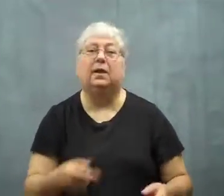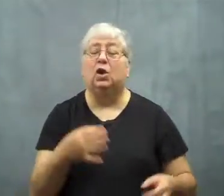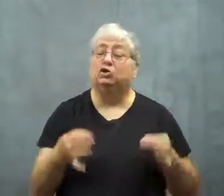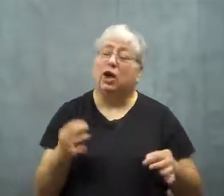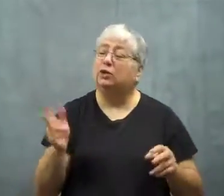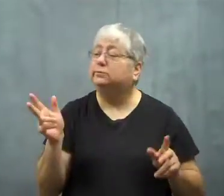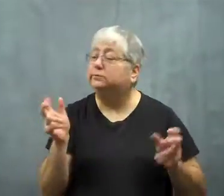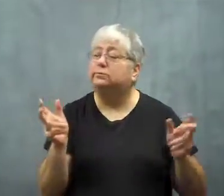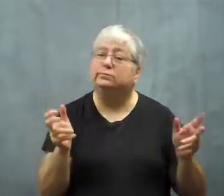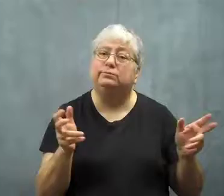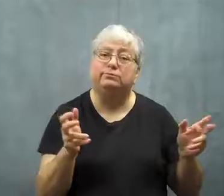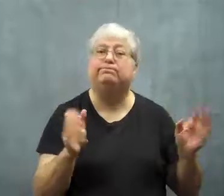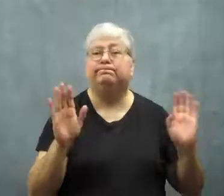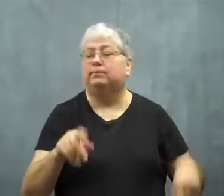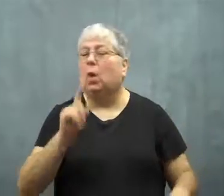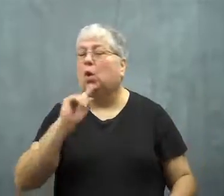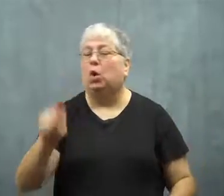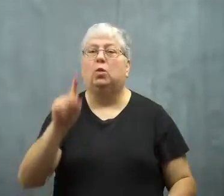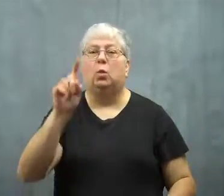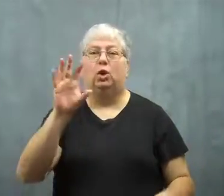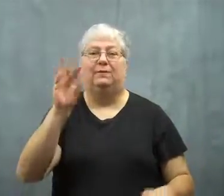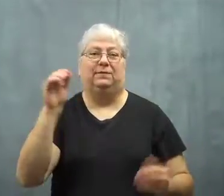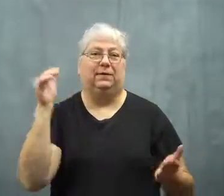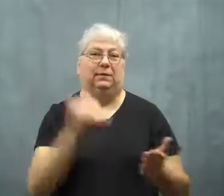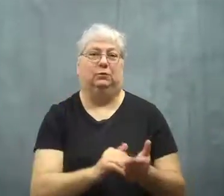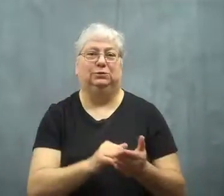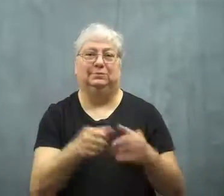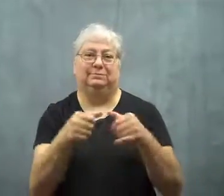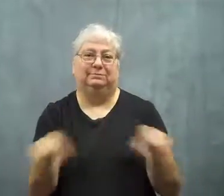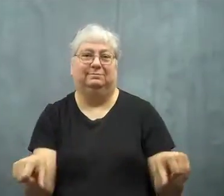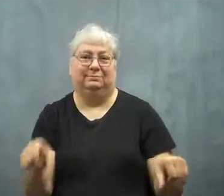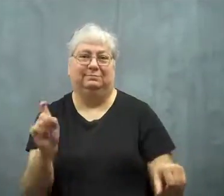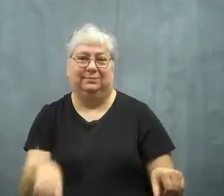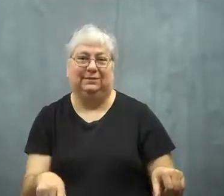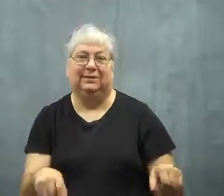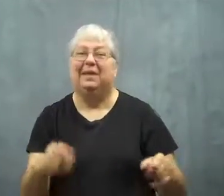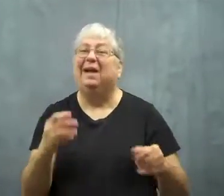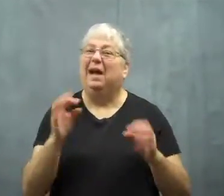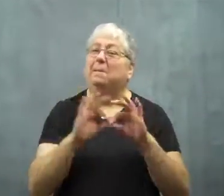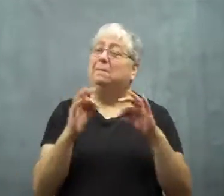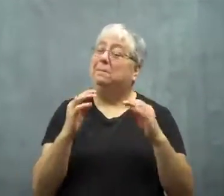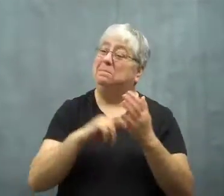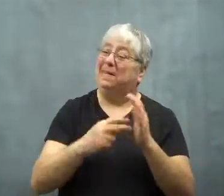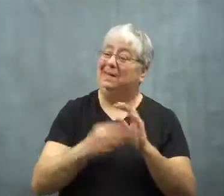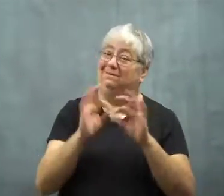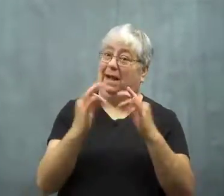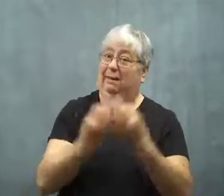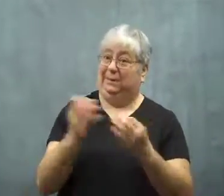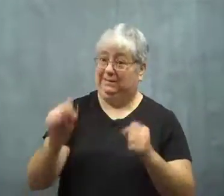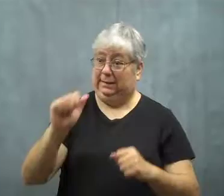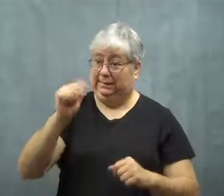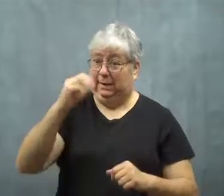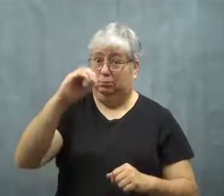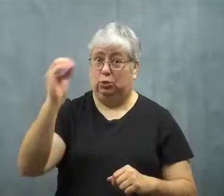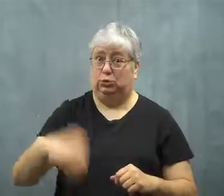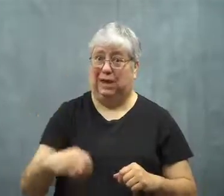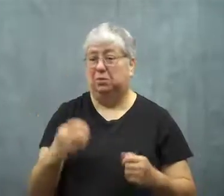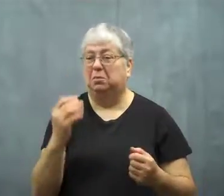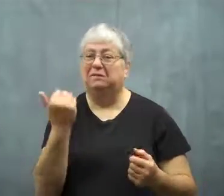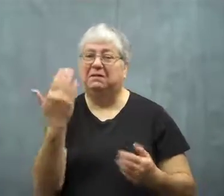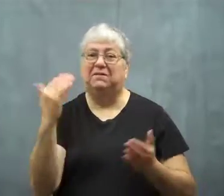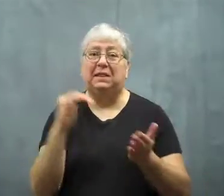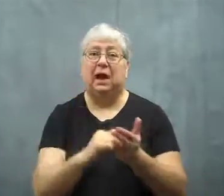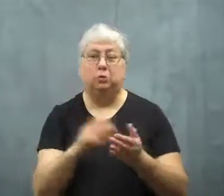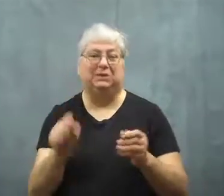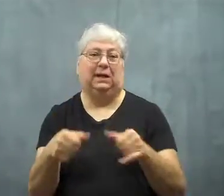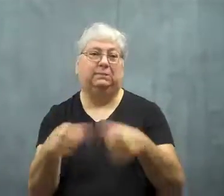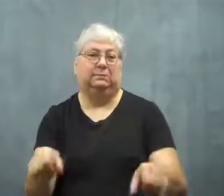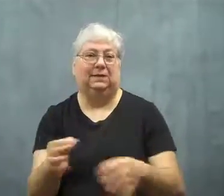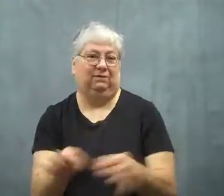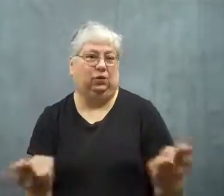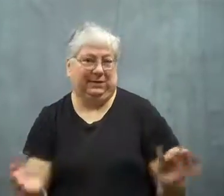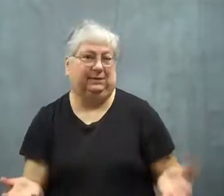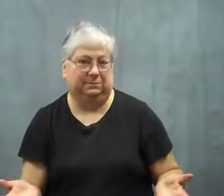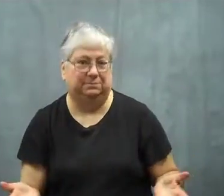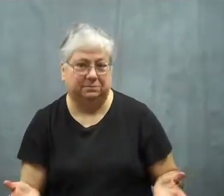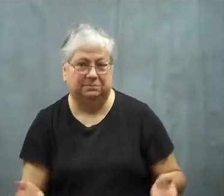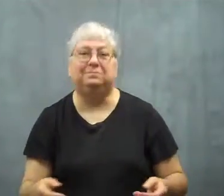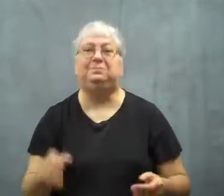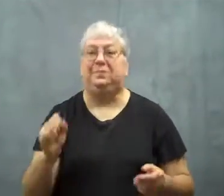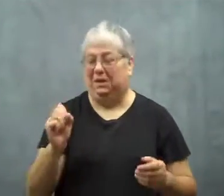After listening to arguments, the judge ordered bail of $150,000.